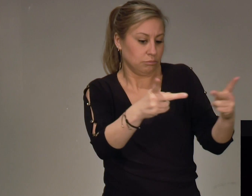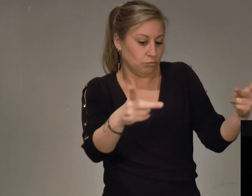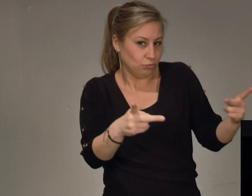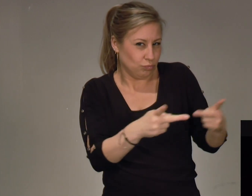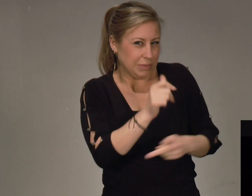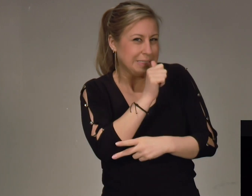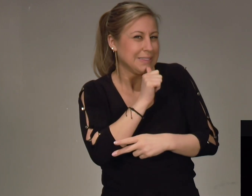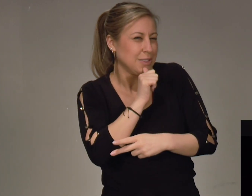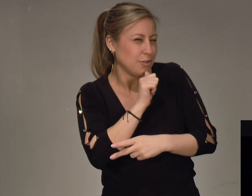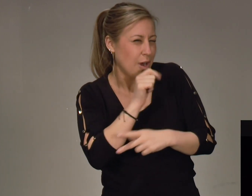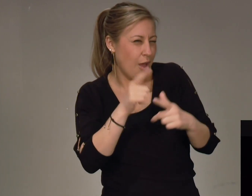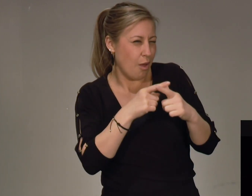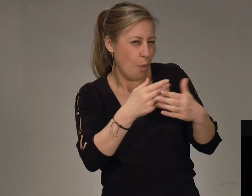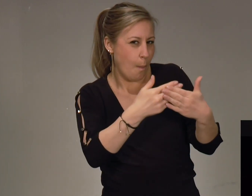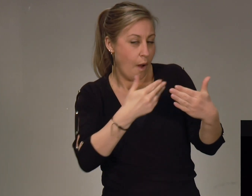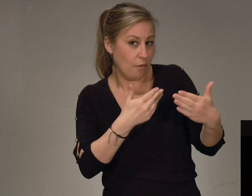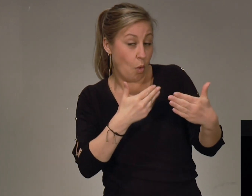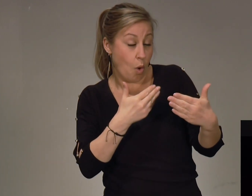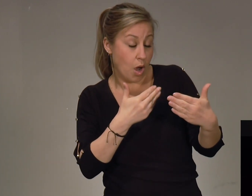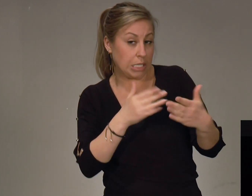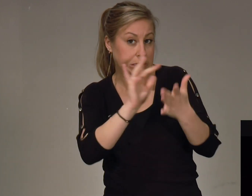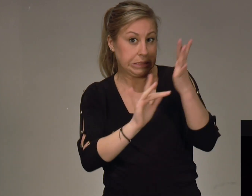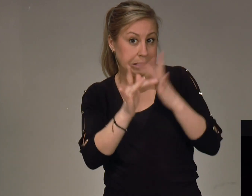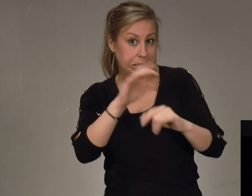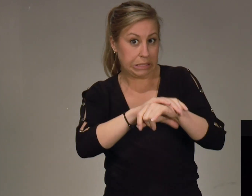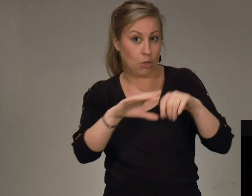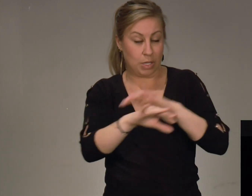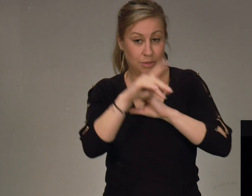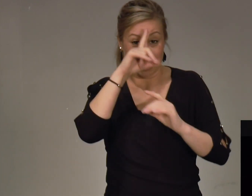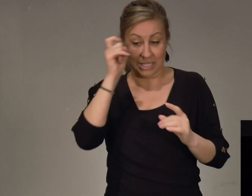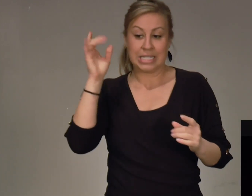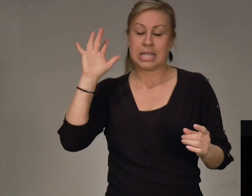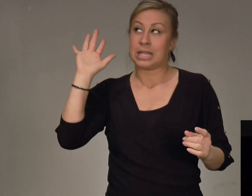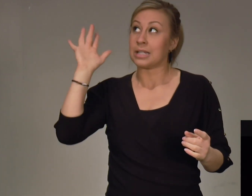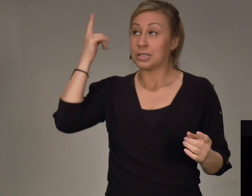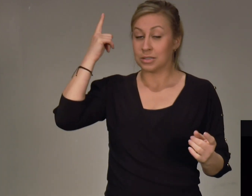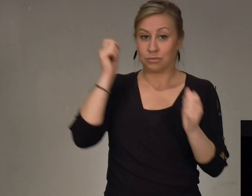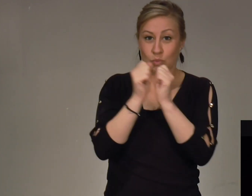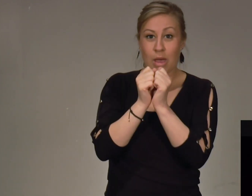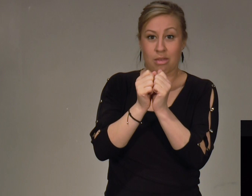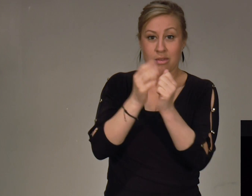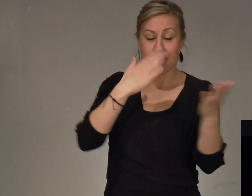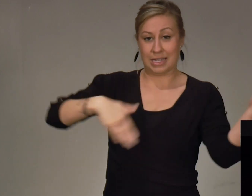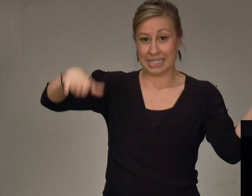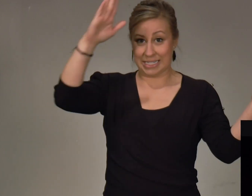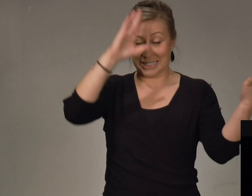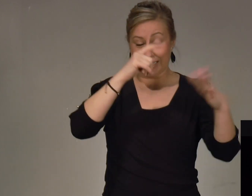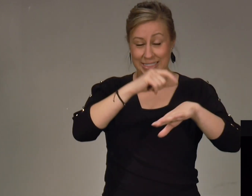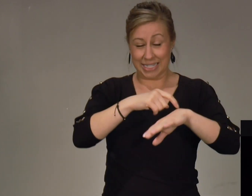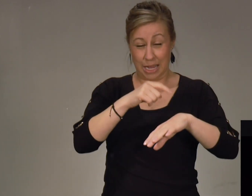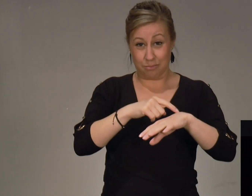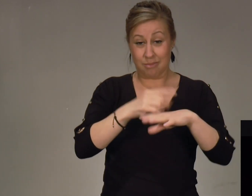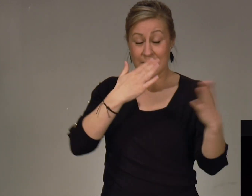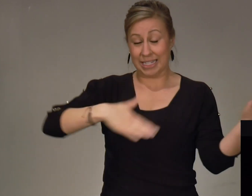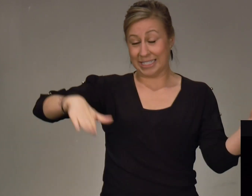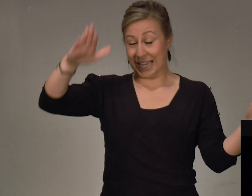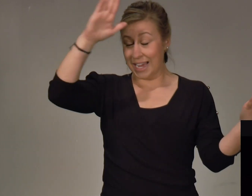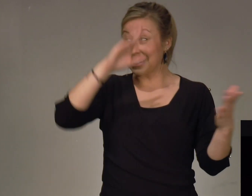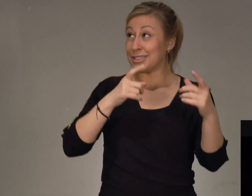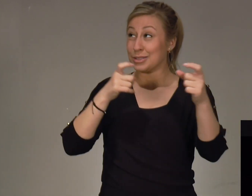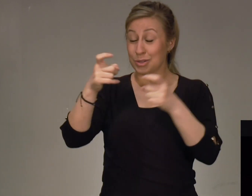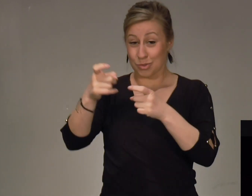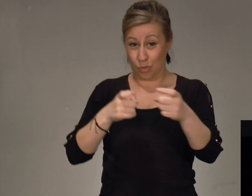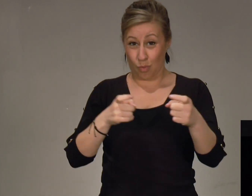Jesus' arrest will be in God's timing. God is in control. Again, imagine